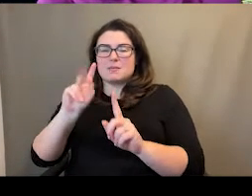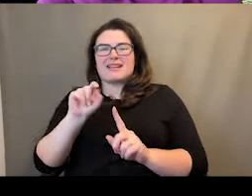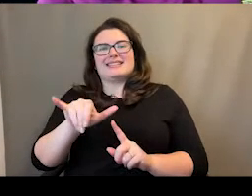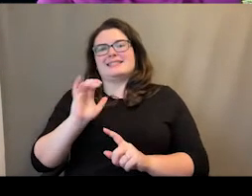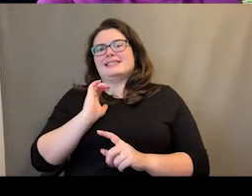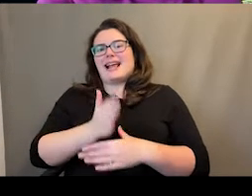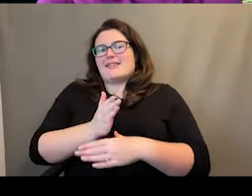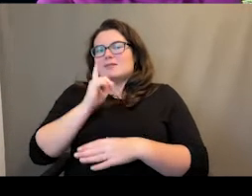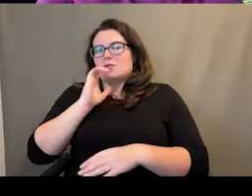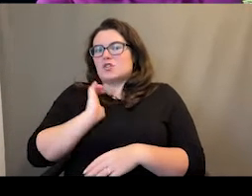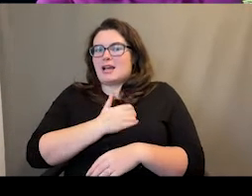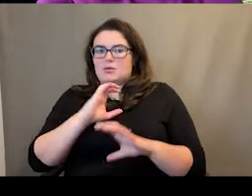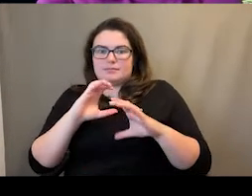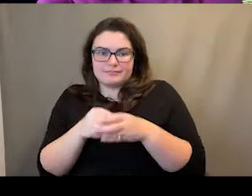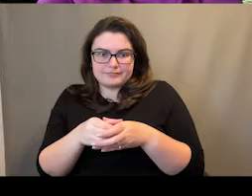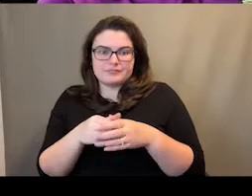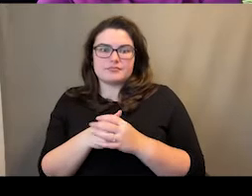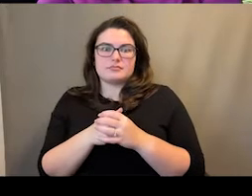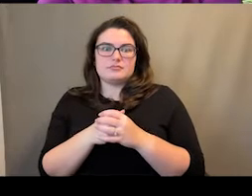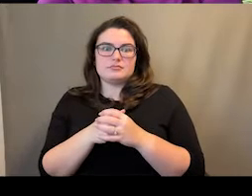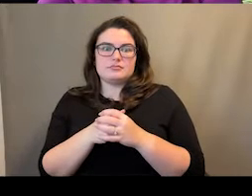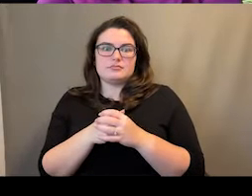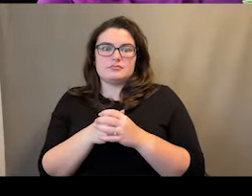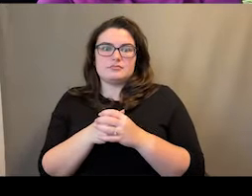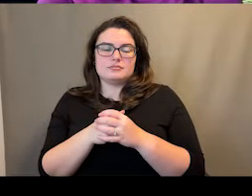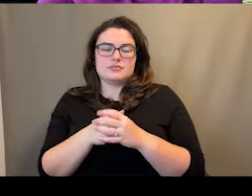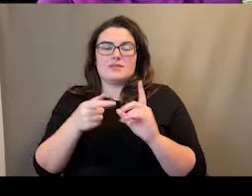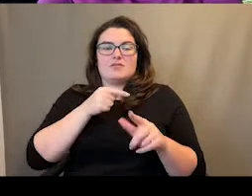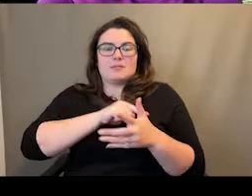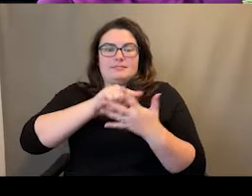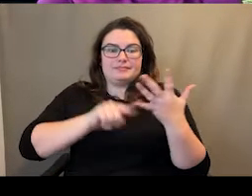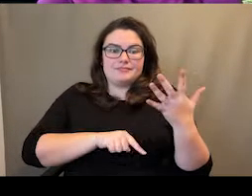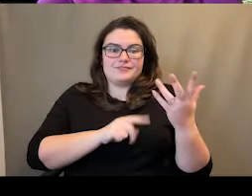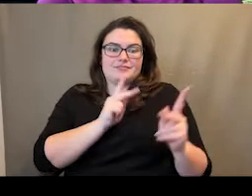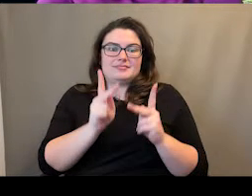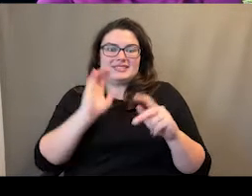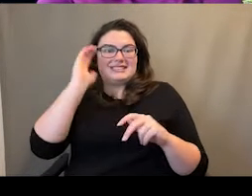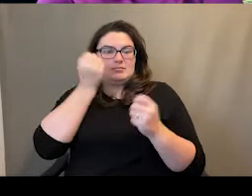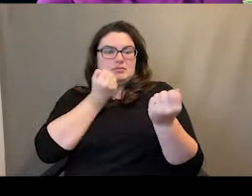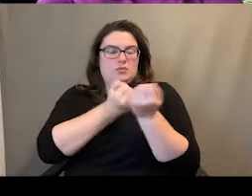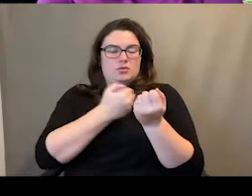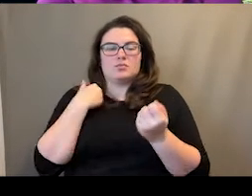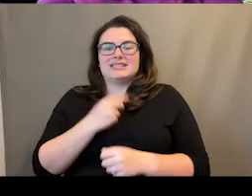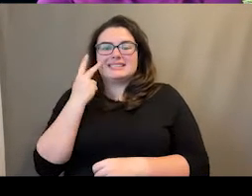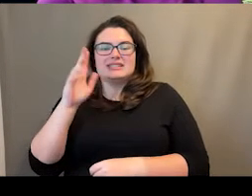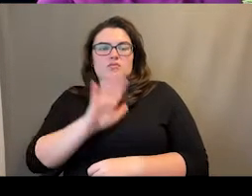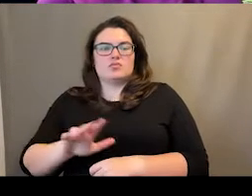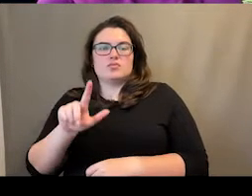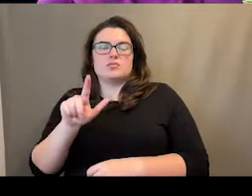Of these 5,500 people supported by these 770 awards, we see about 2,400 senior